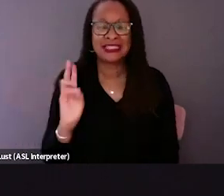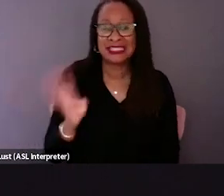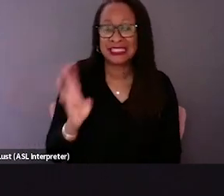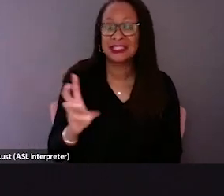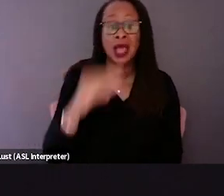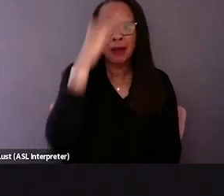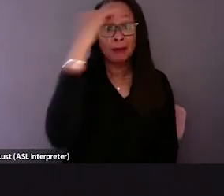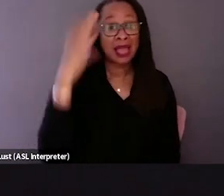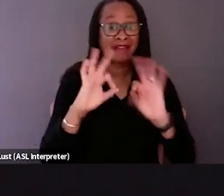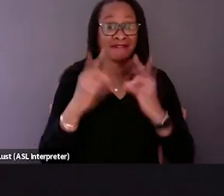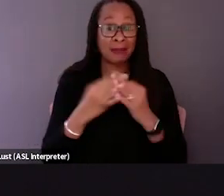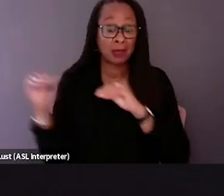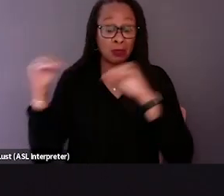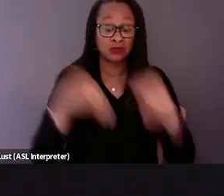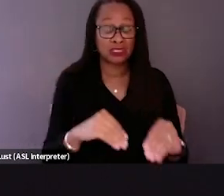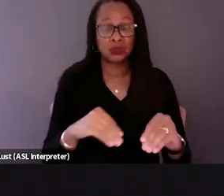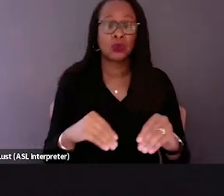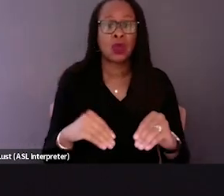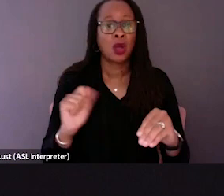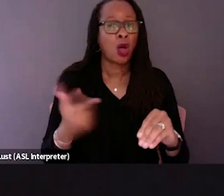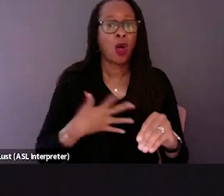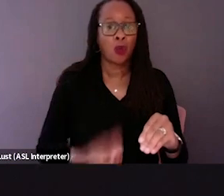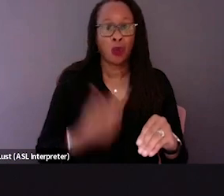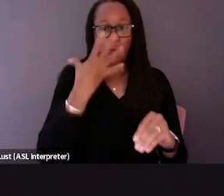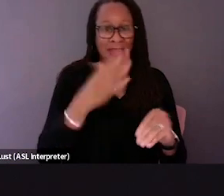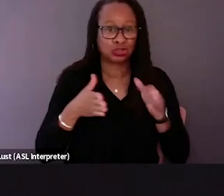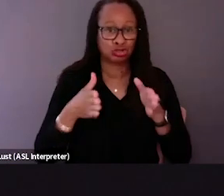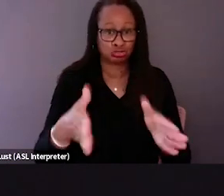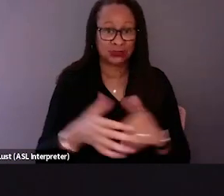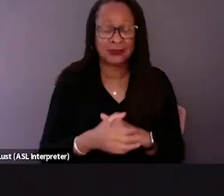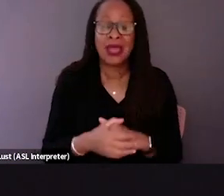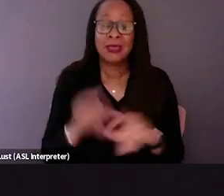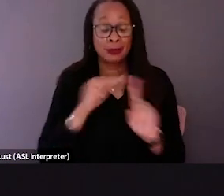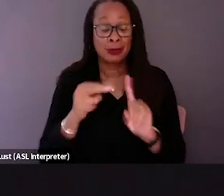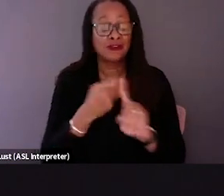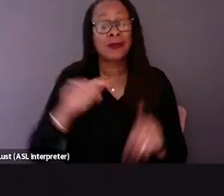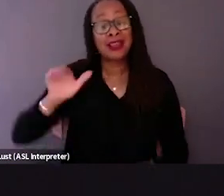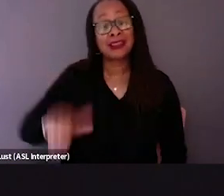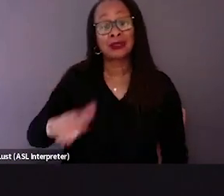And it's told from the perspective of this little girl, this little white girl and how she's very naively